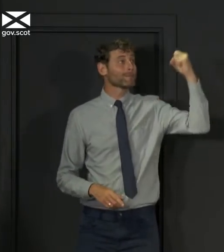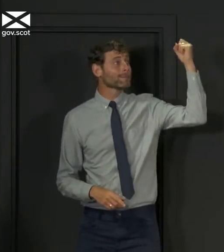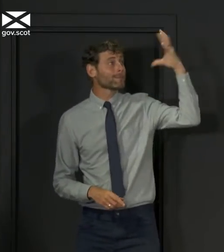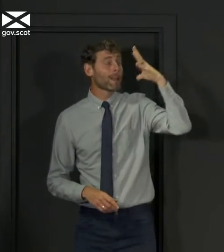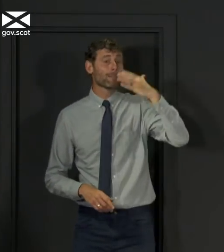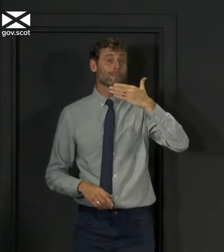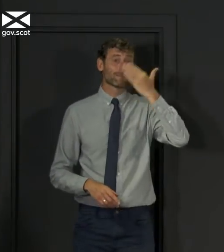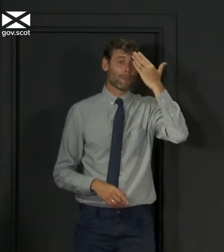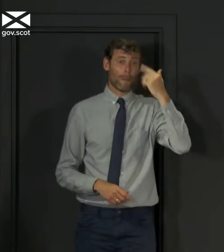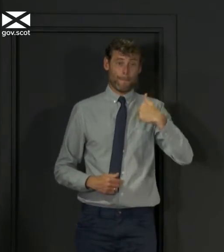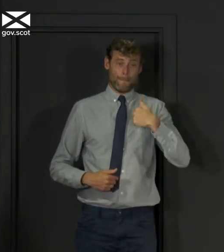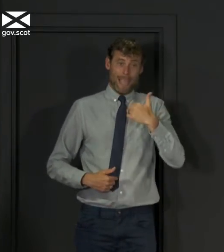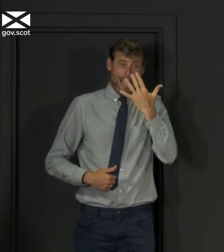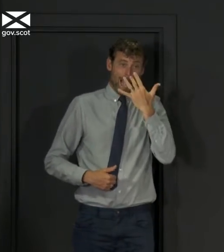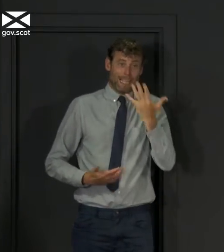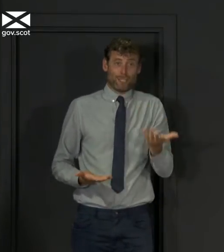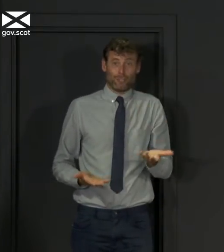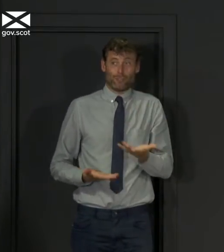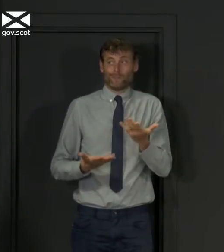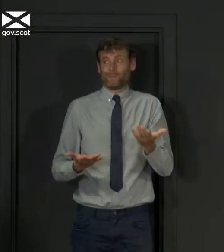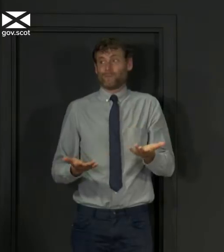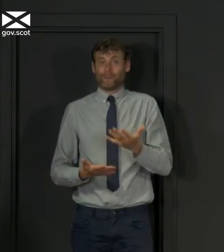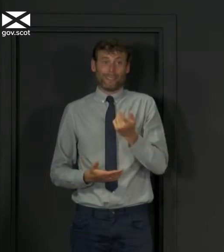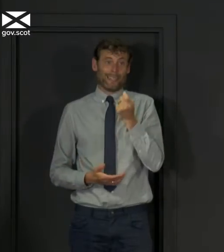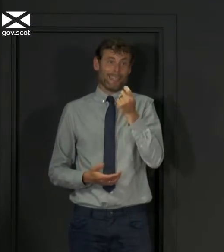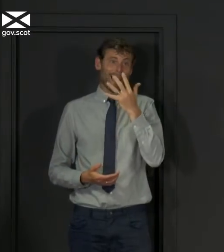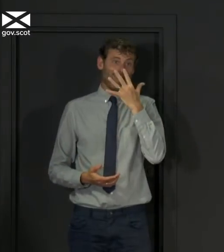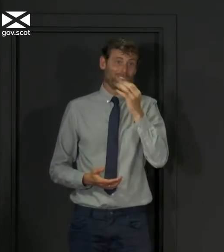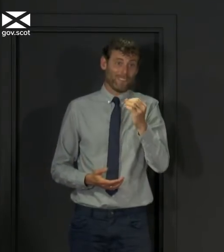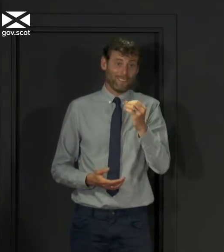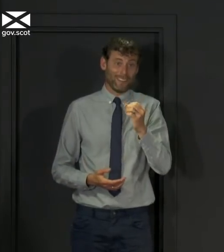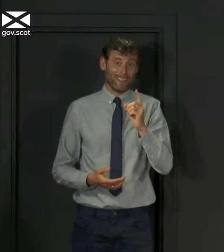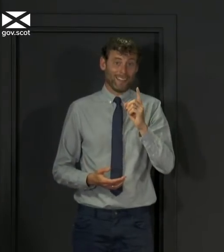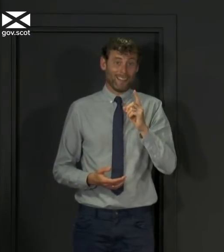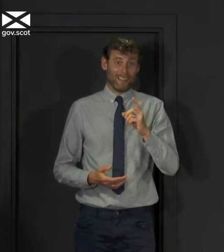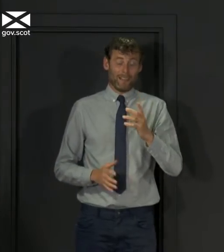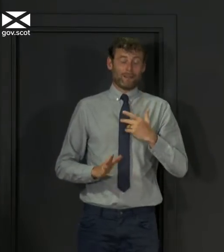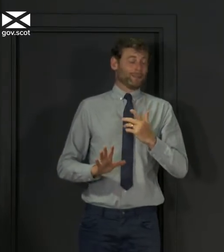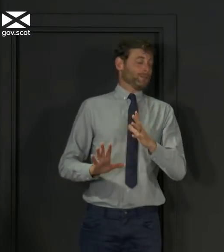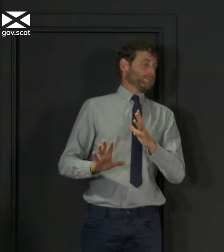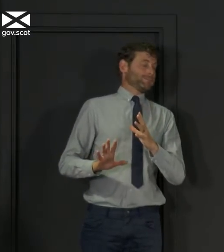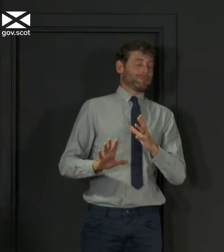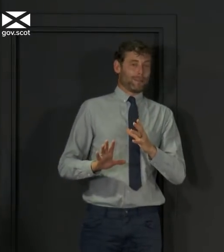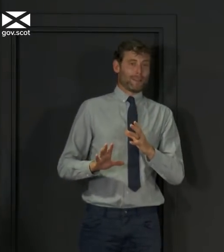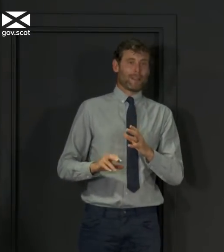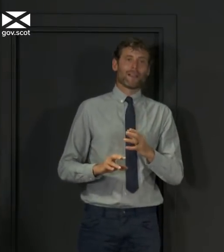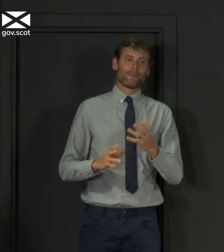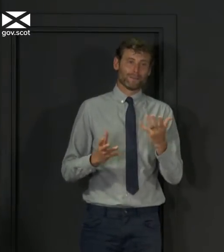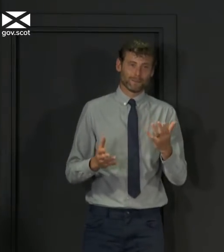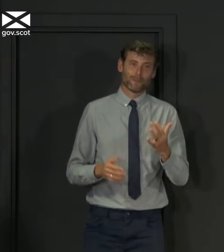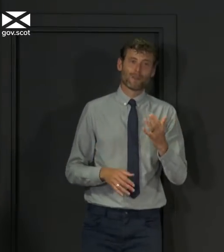are at my age, hitting 50, sooner than I cared to contemplate. One summer is one summer,